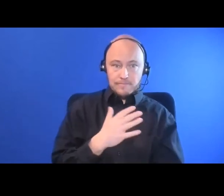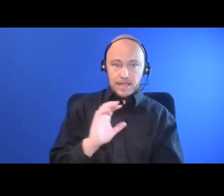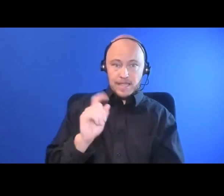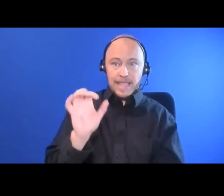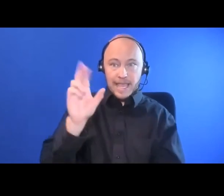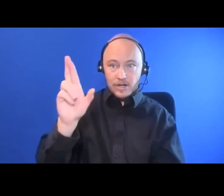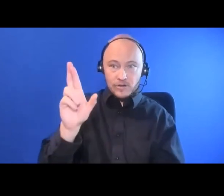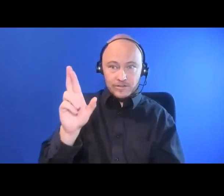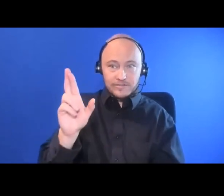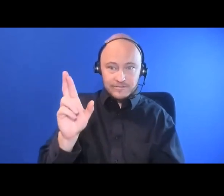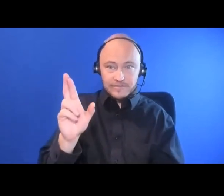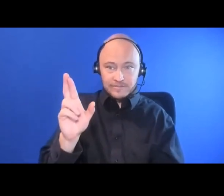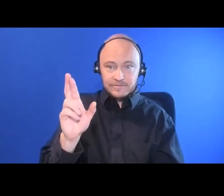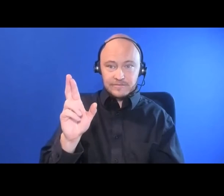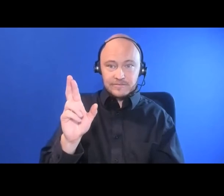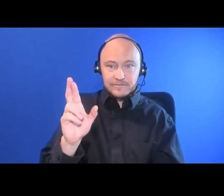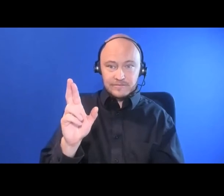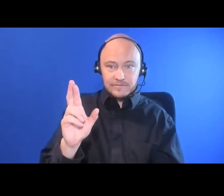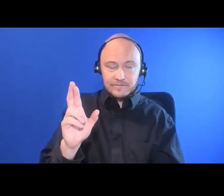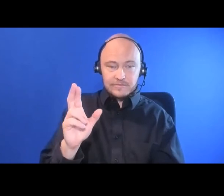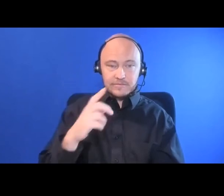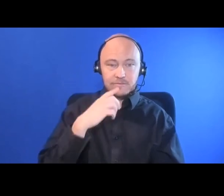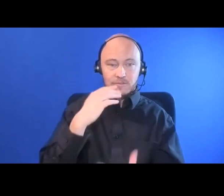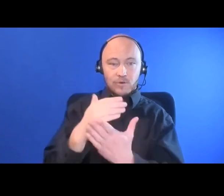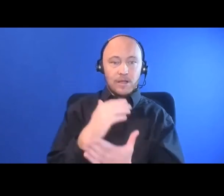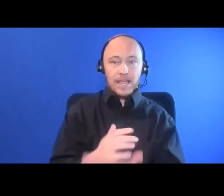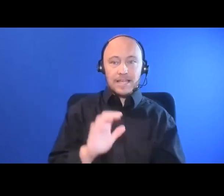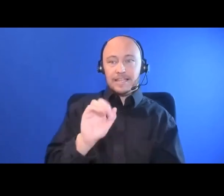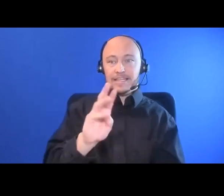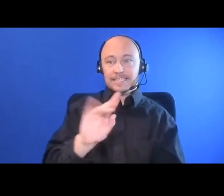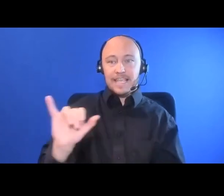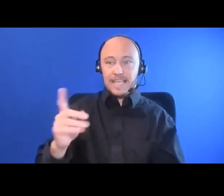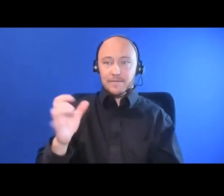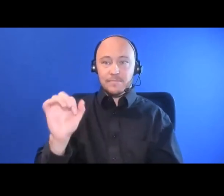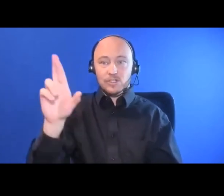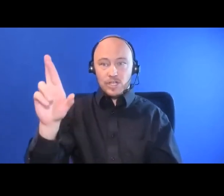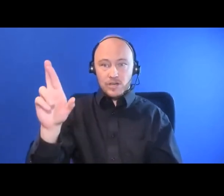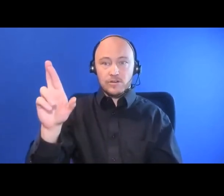so I list Amy Cherry as the mentor in chief